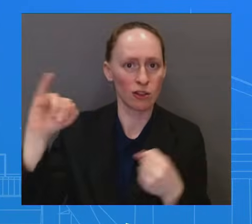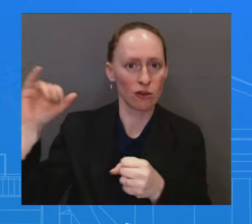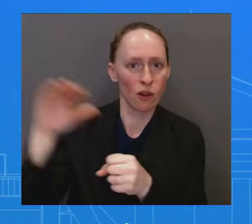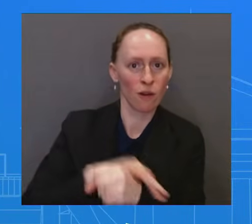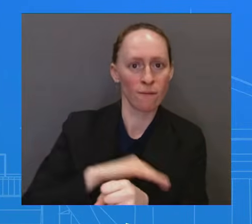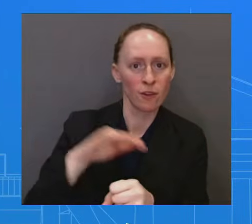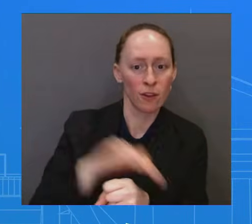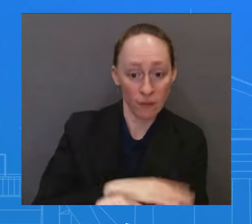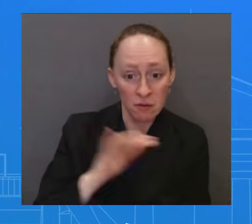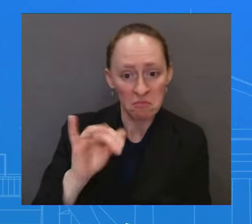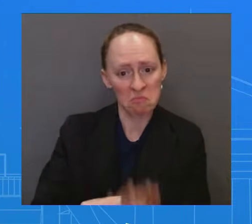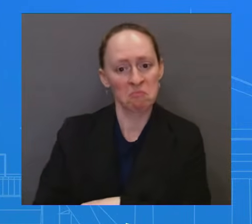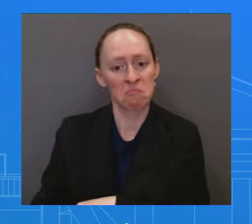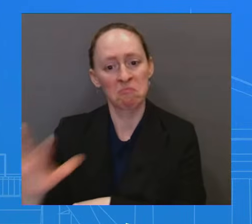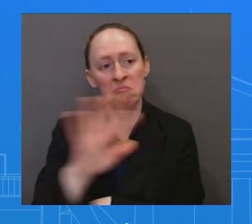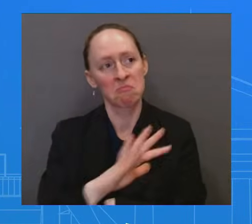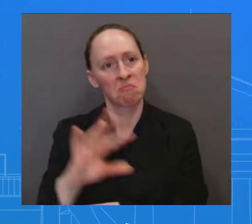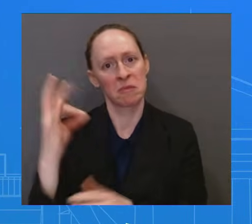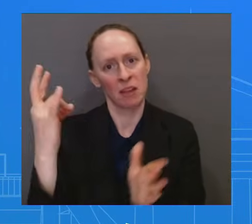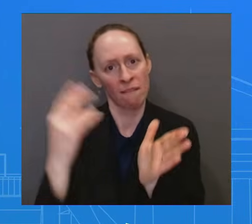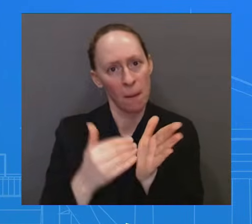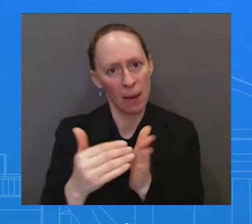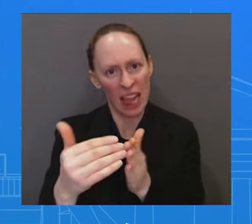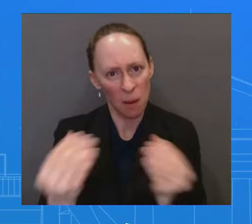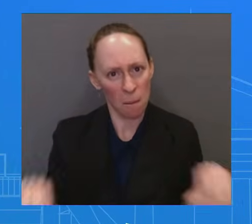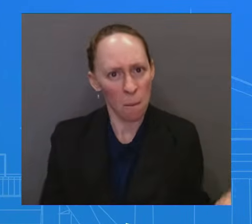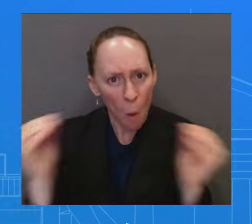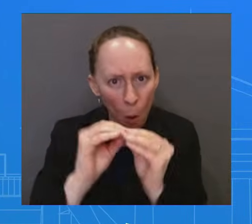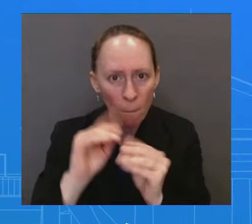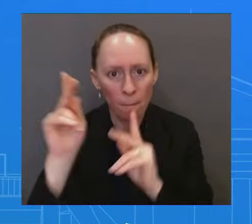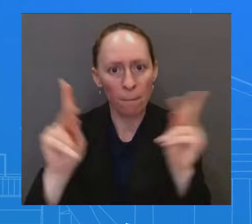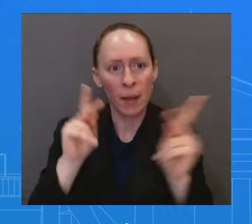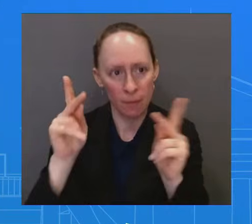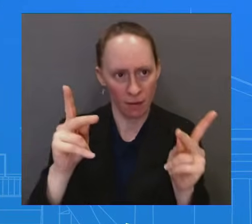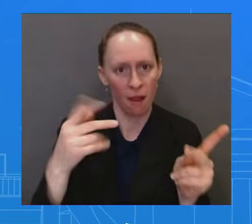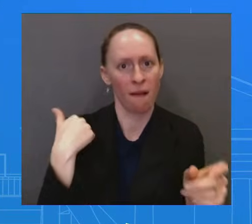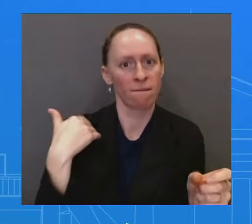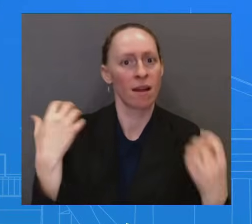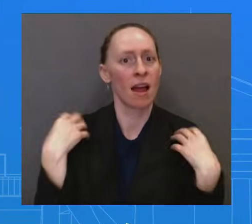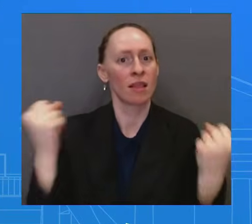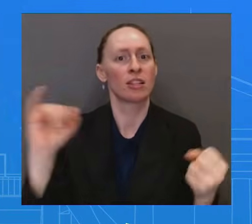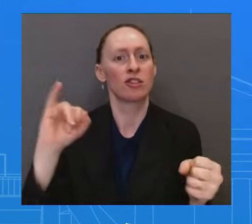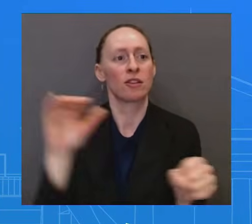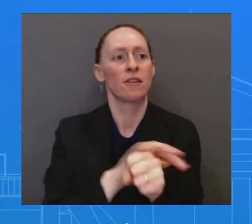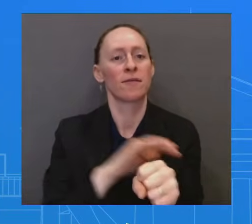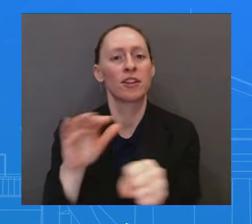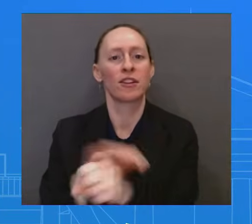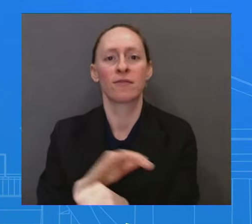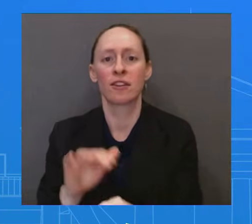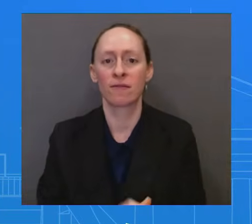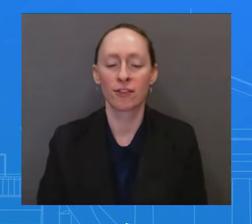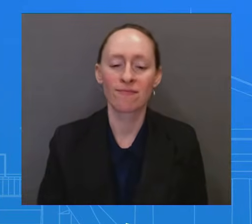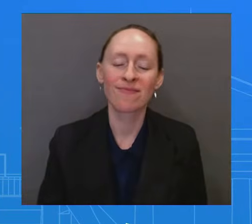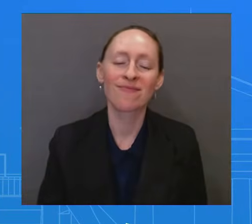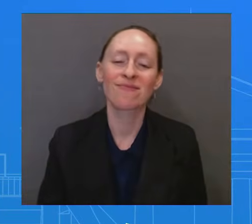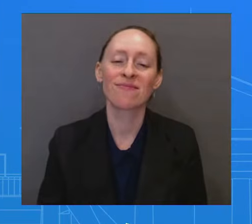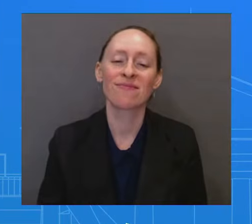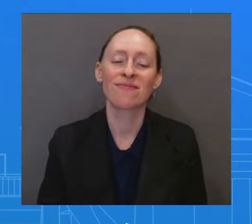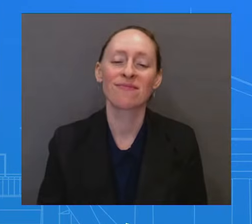Now, the ab- -- the President and the Vice President have also taken executive actions to fight back against state abortion bans